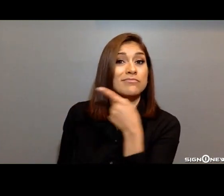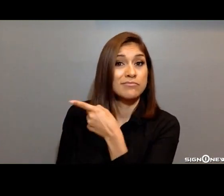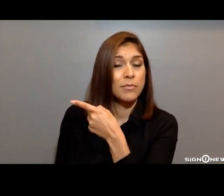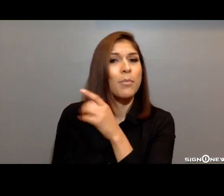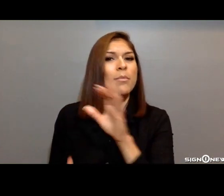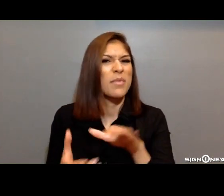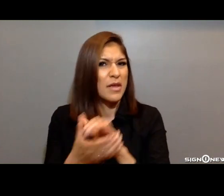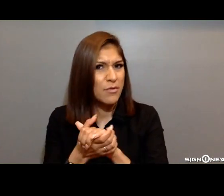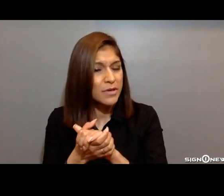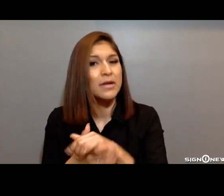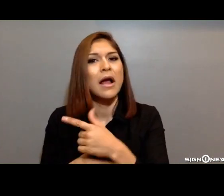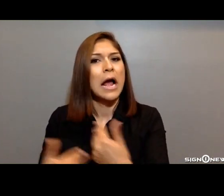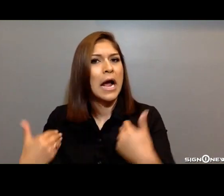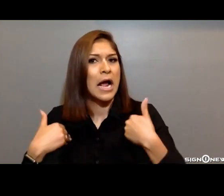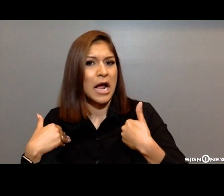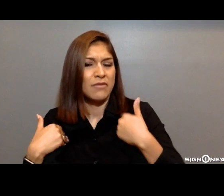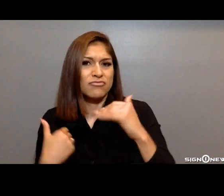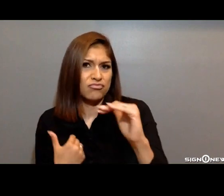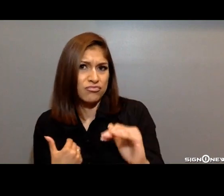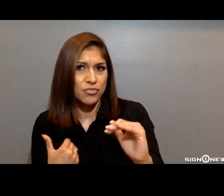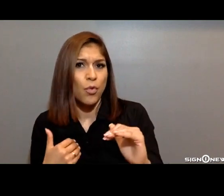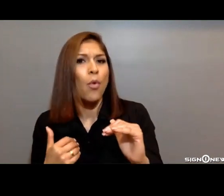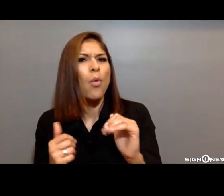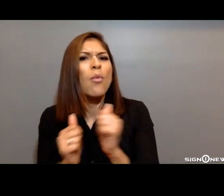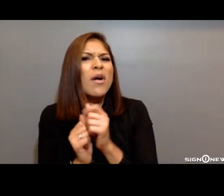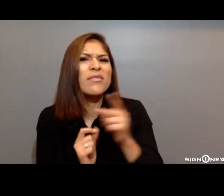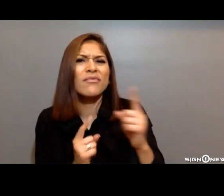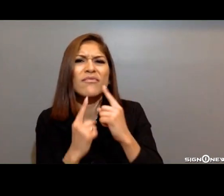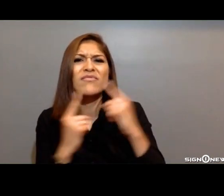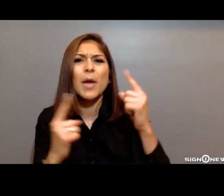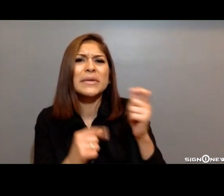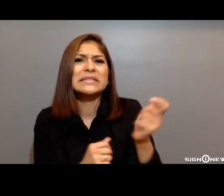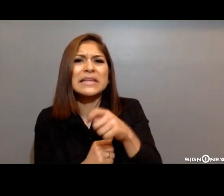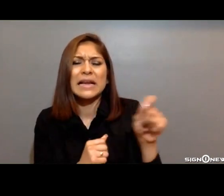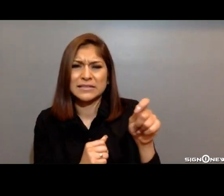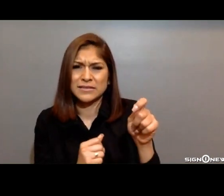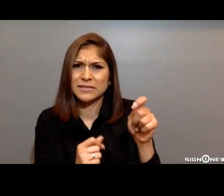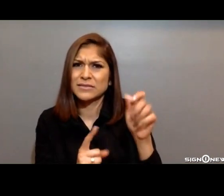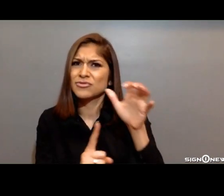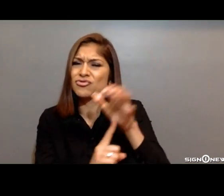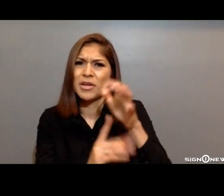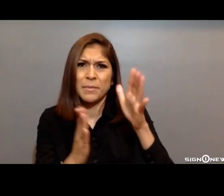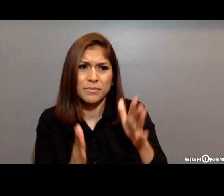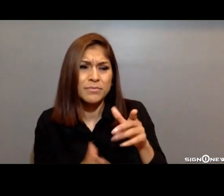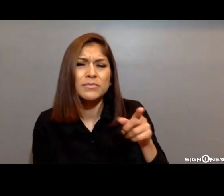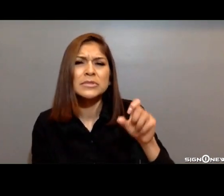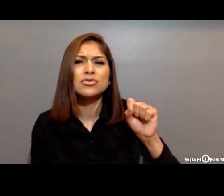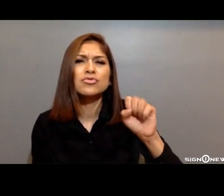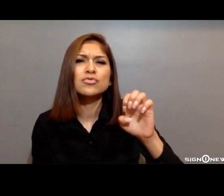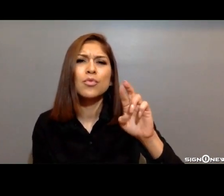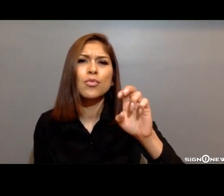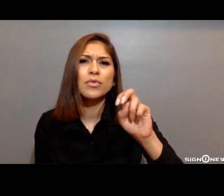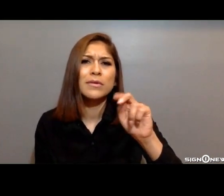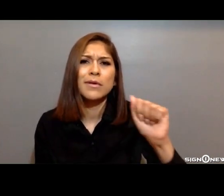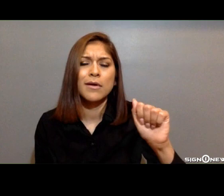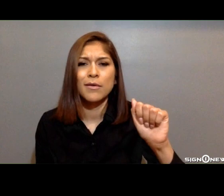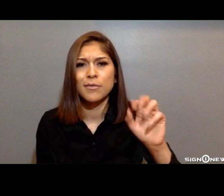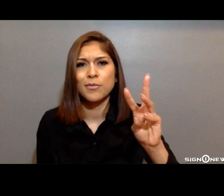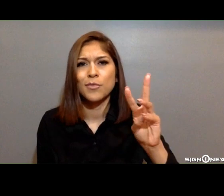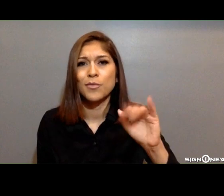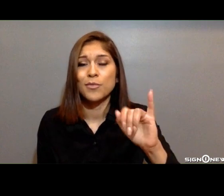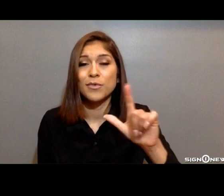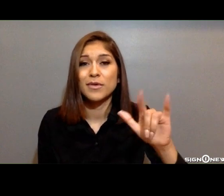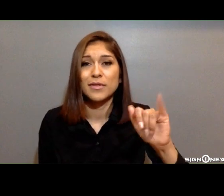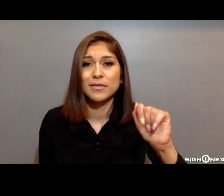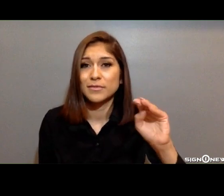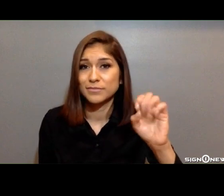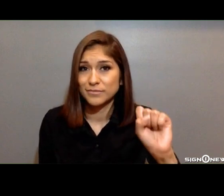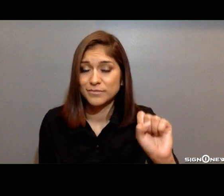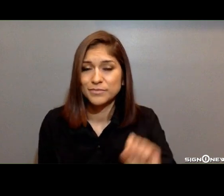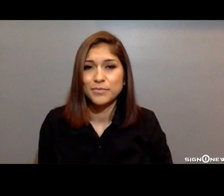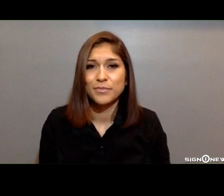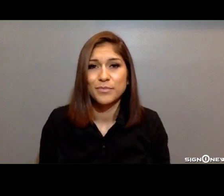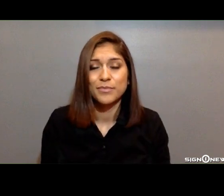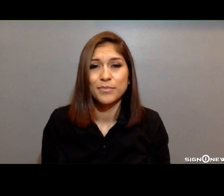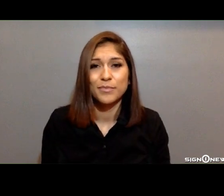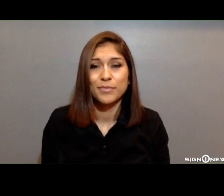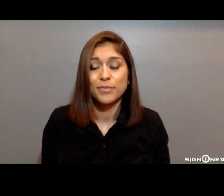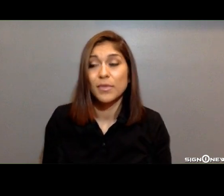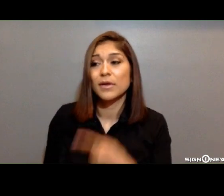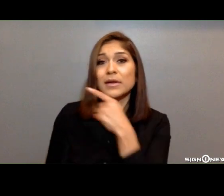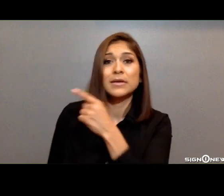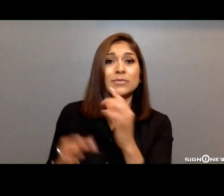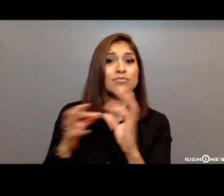Ohanian is married to and has a child with tennis champion Serena Williams.